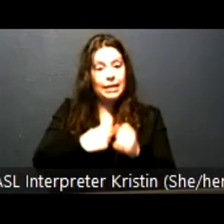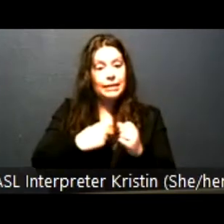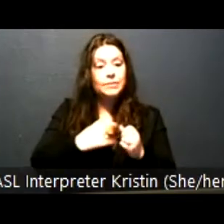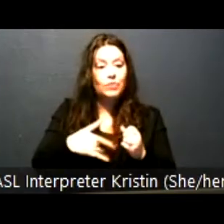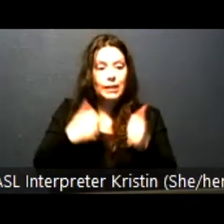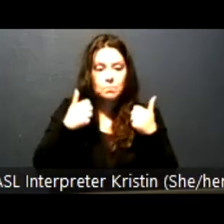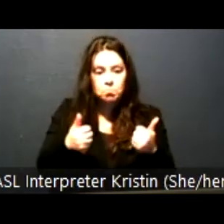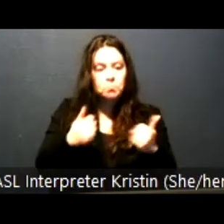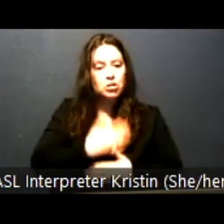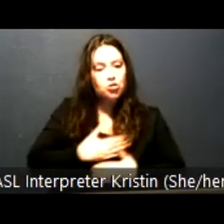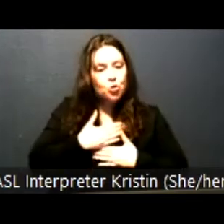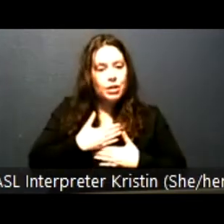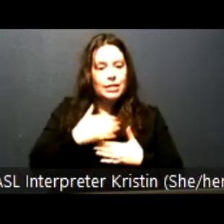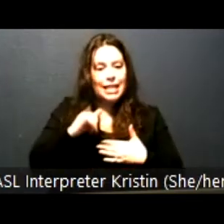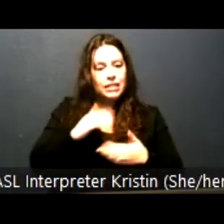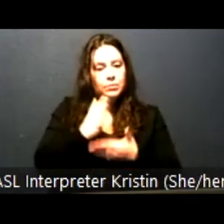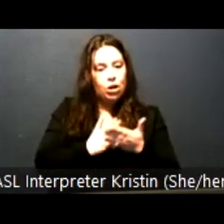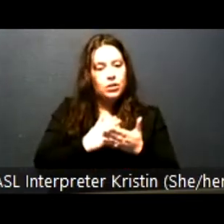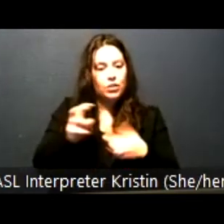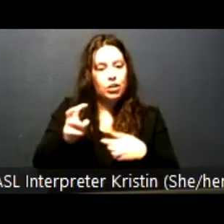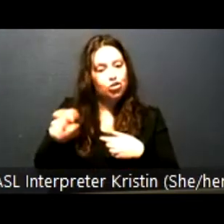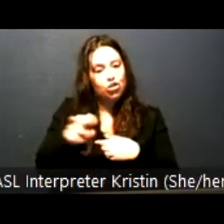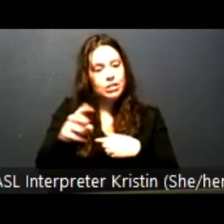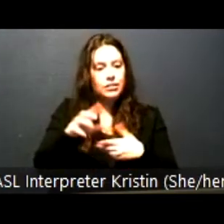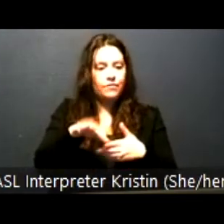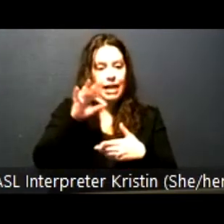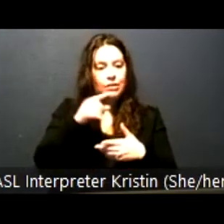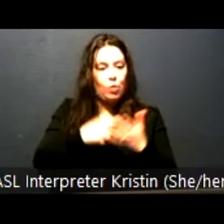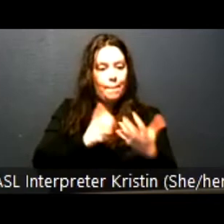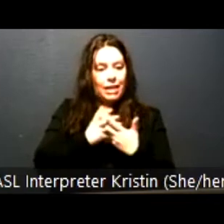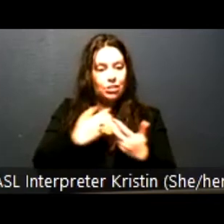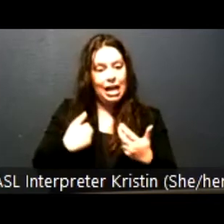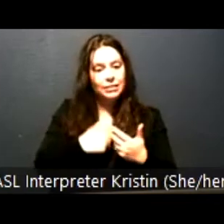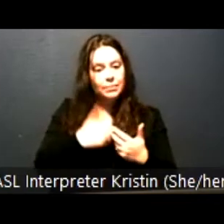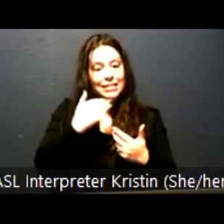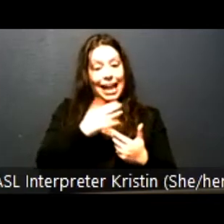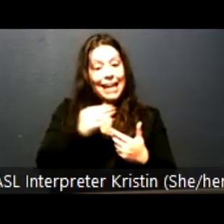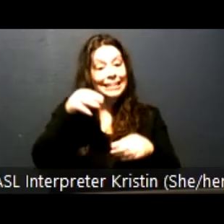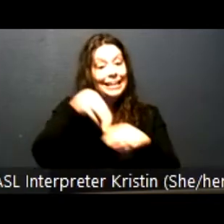learning about it and, you know, in the field and doing field work I know we're looking at some